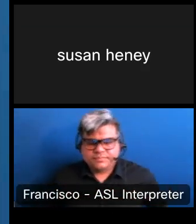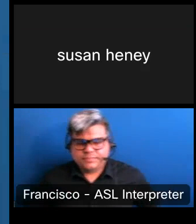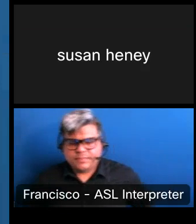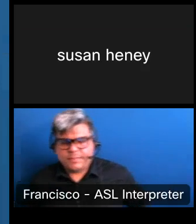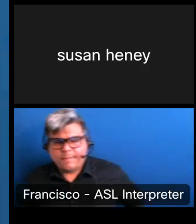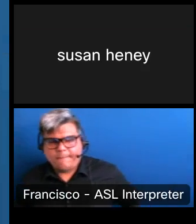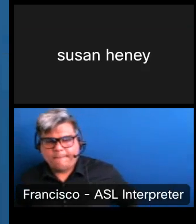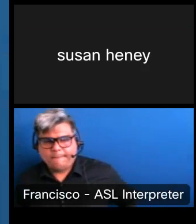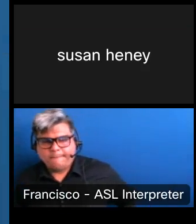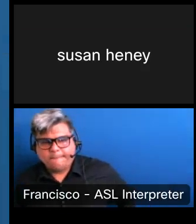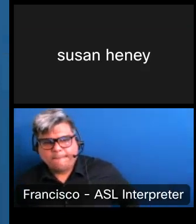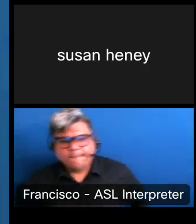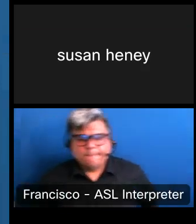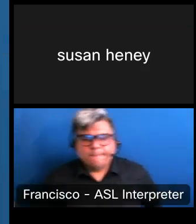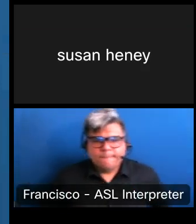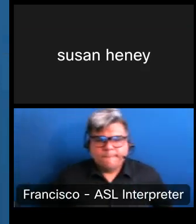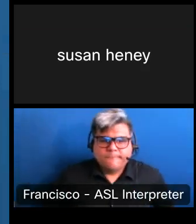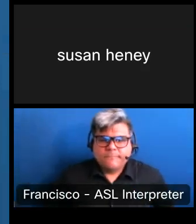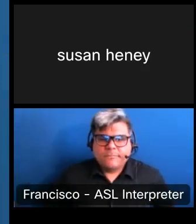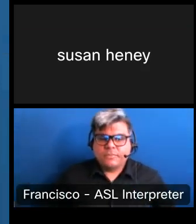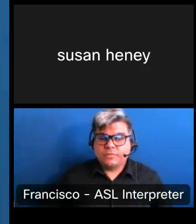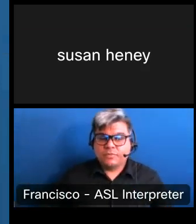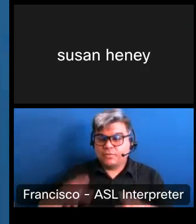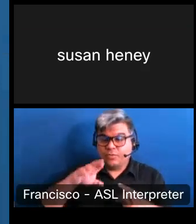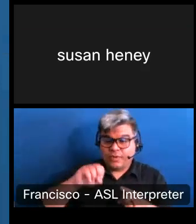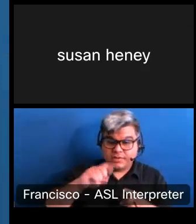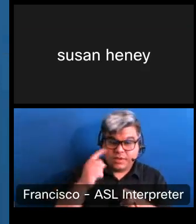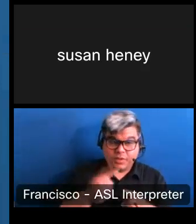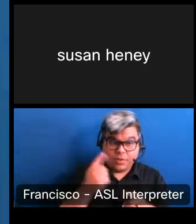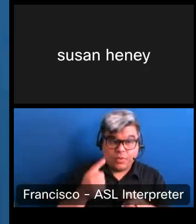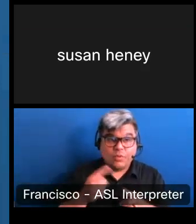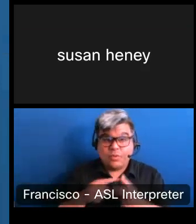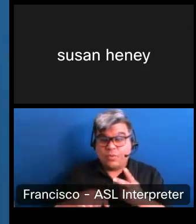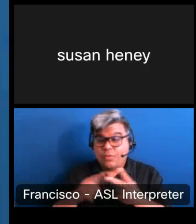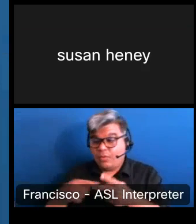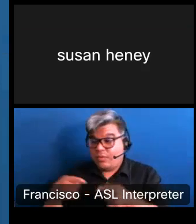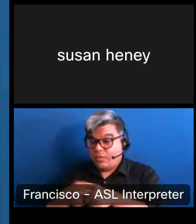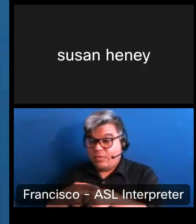The concept race alone or in combination includes people who reported a single race alone such